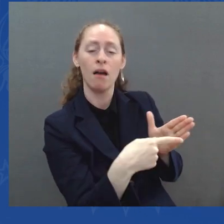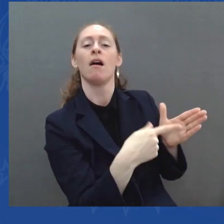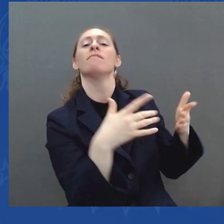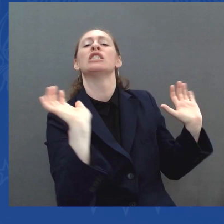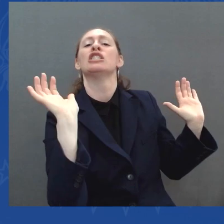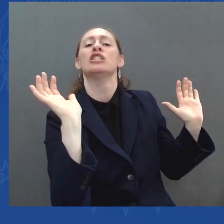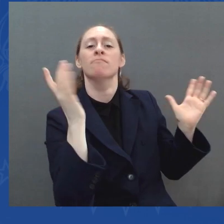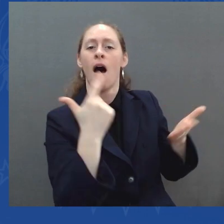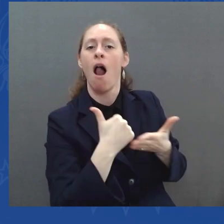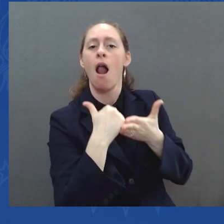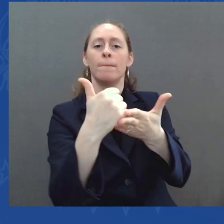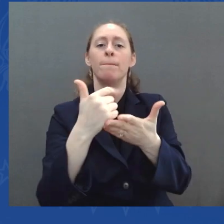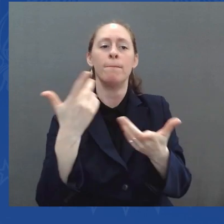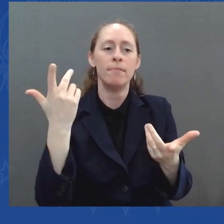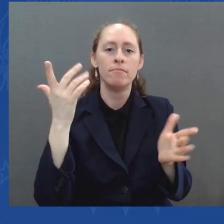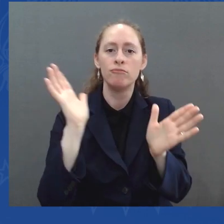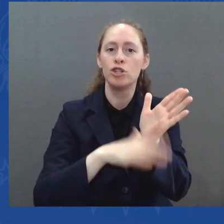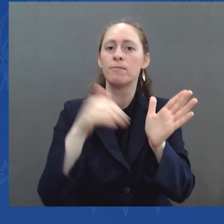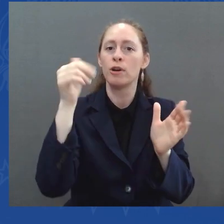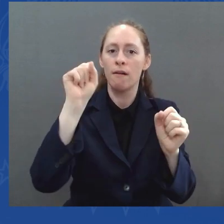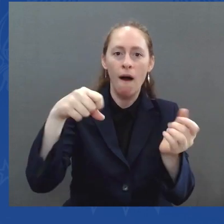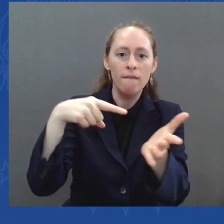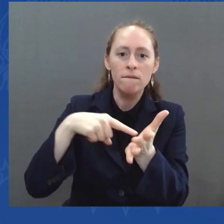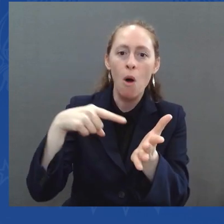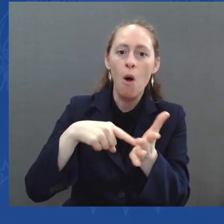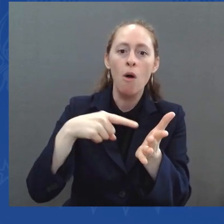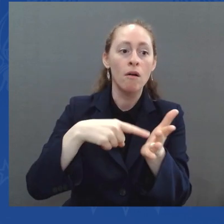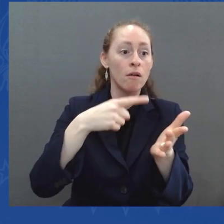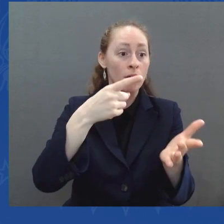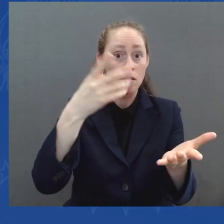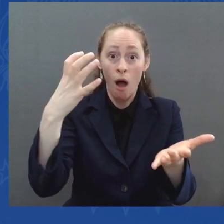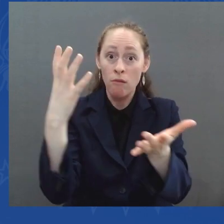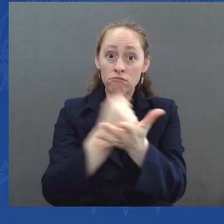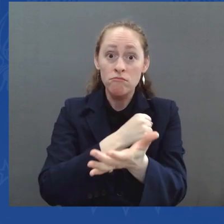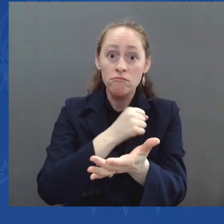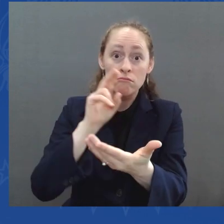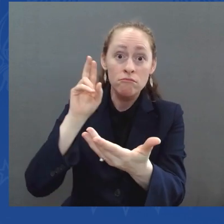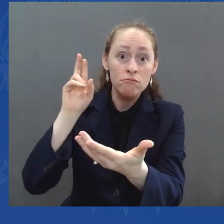who didn't know they could get covered,